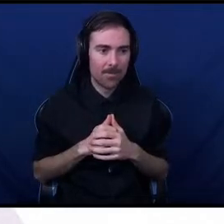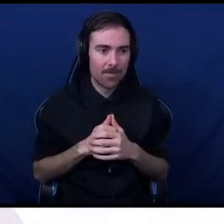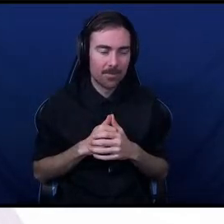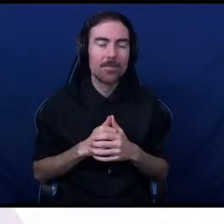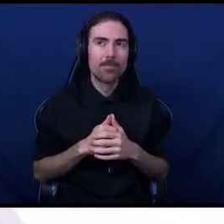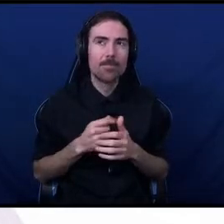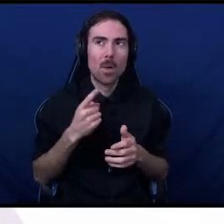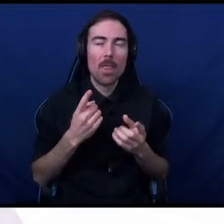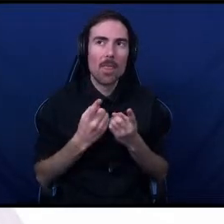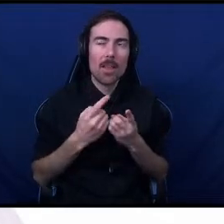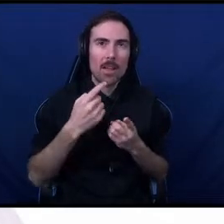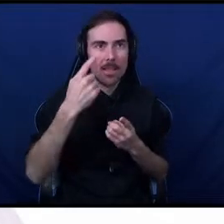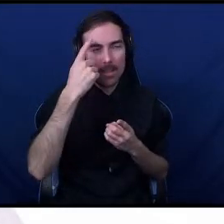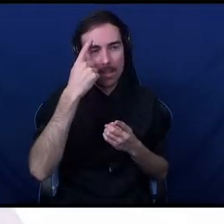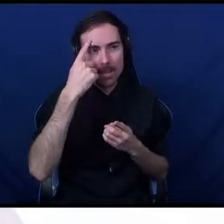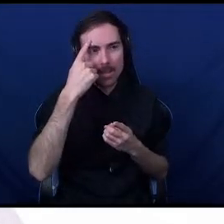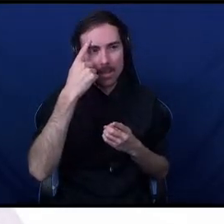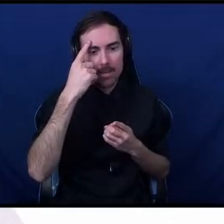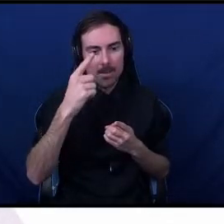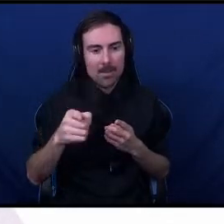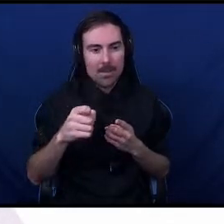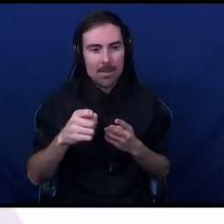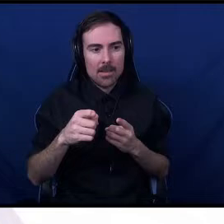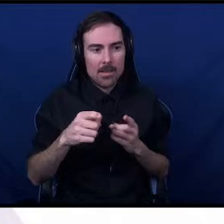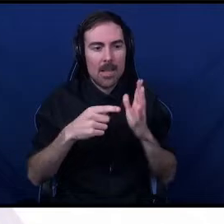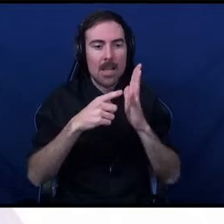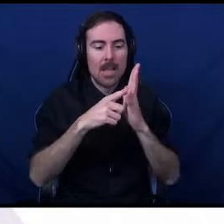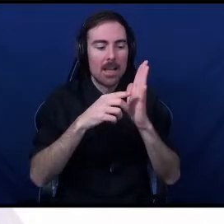untapped innovation. I Don't we need to hashtag that hashtag where the phrase